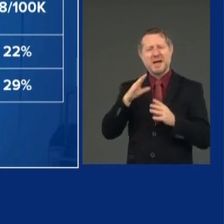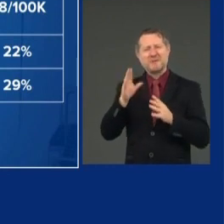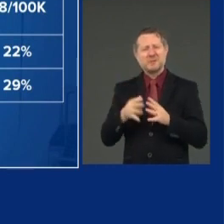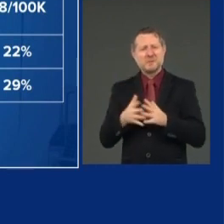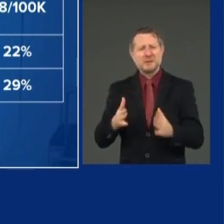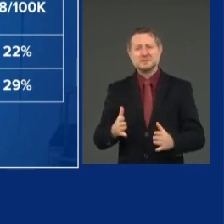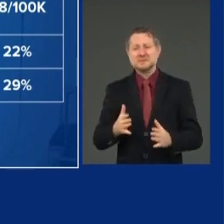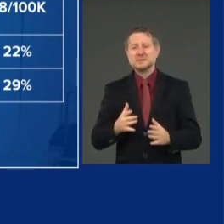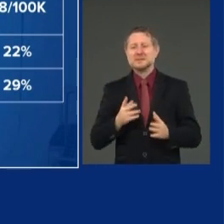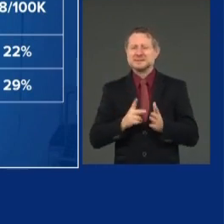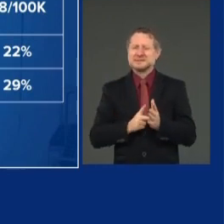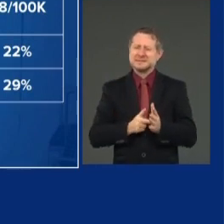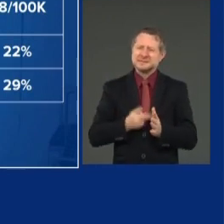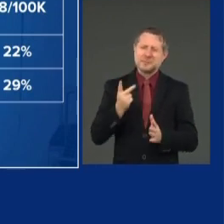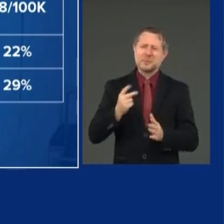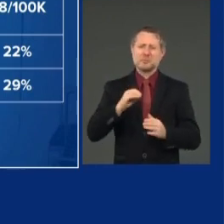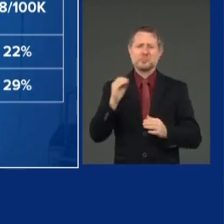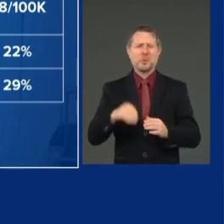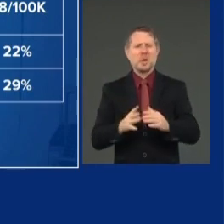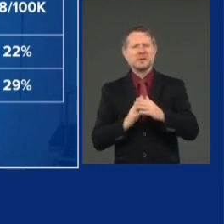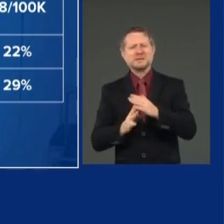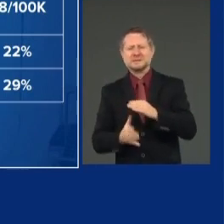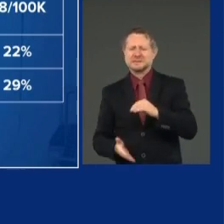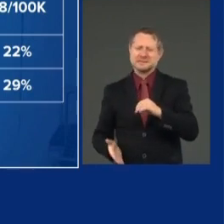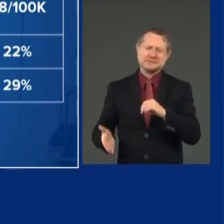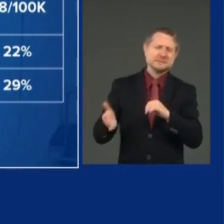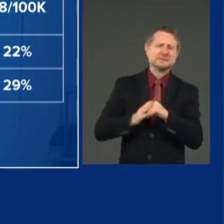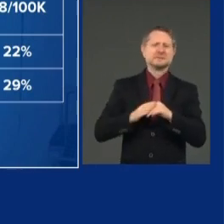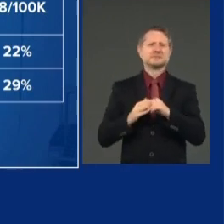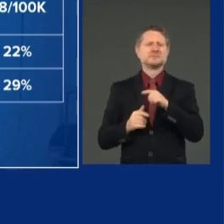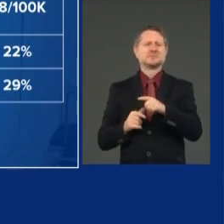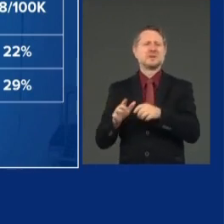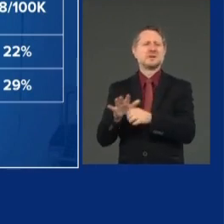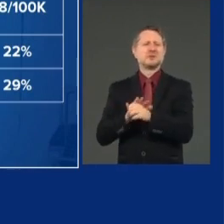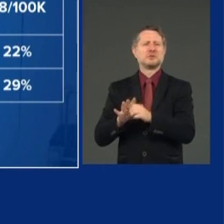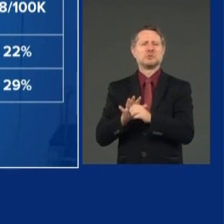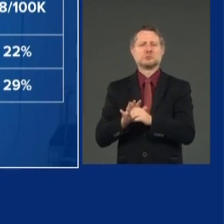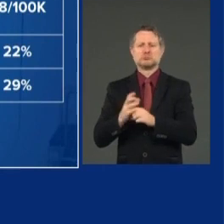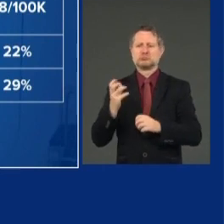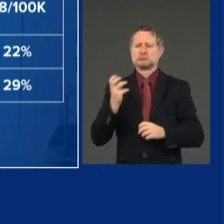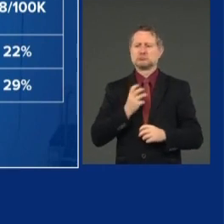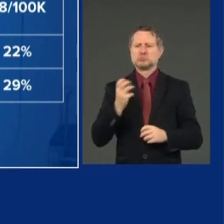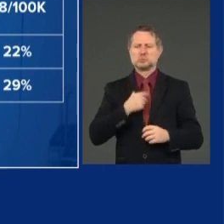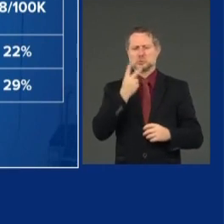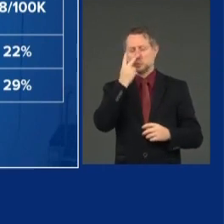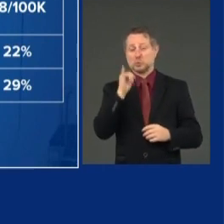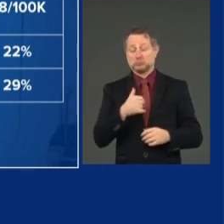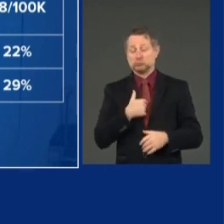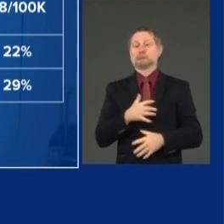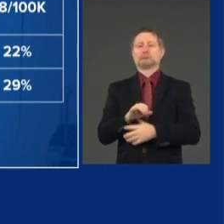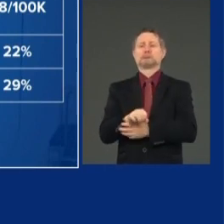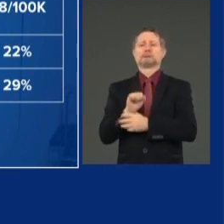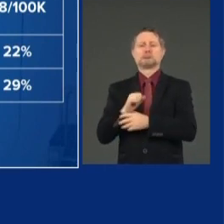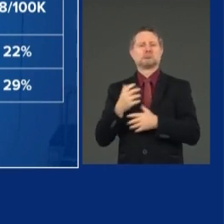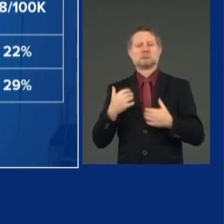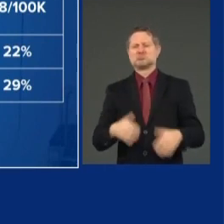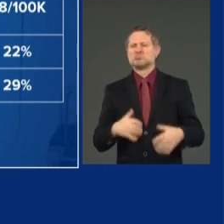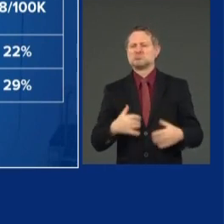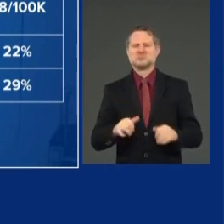AFRICAN-AMERICAN. BUT AGAIN, JUST ABOUT DOUBLE THE